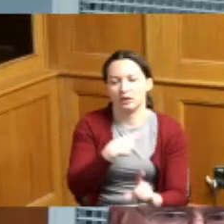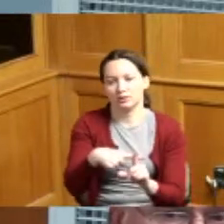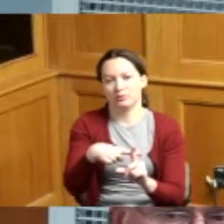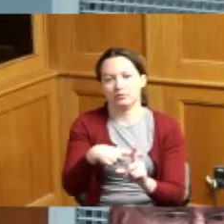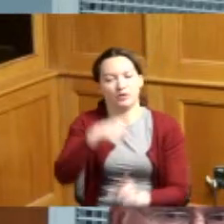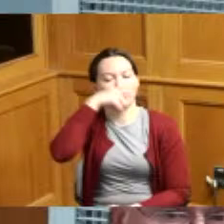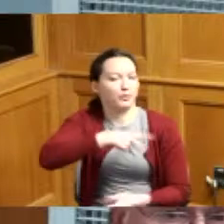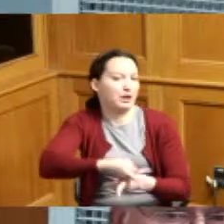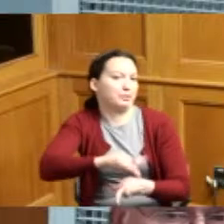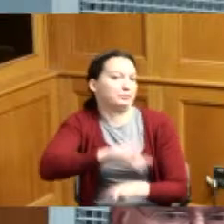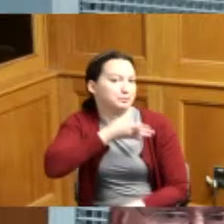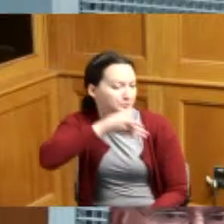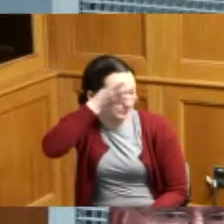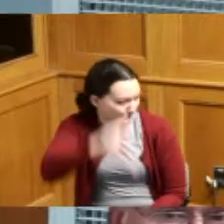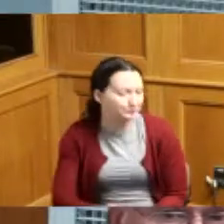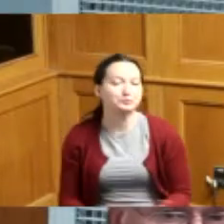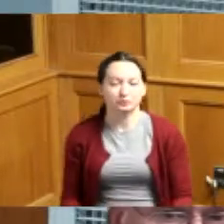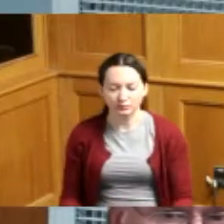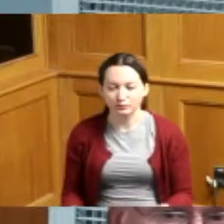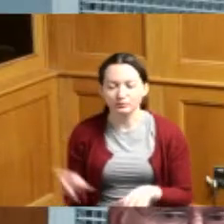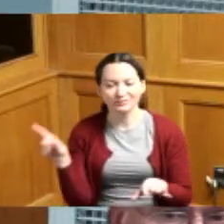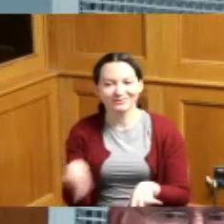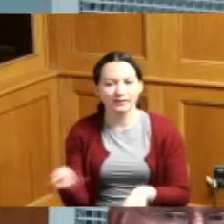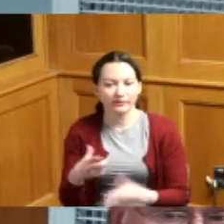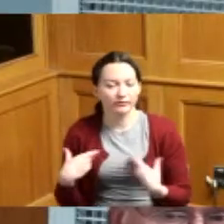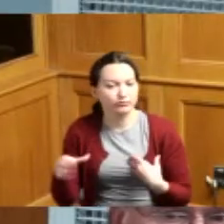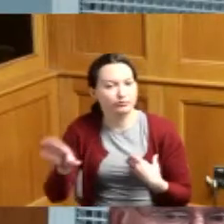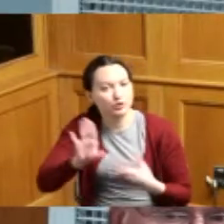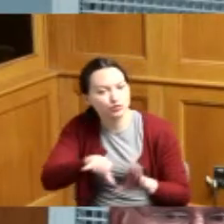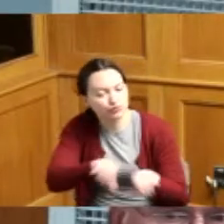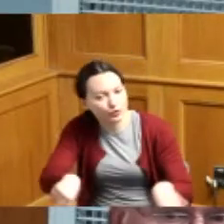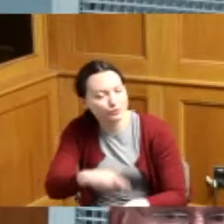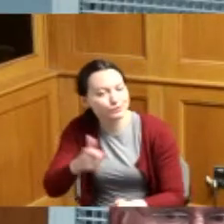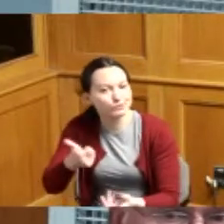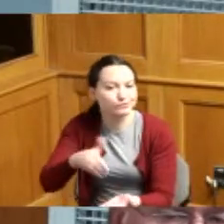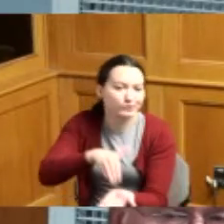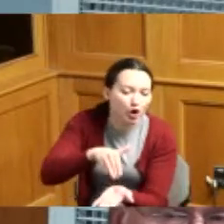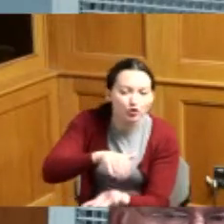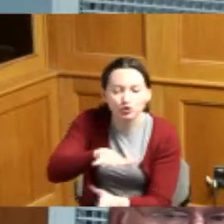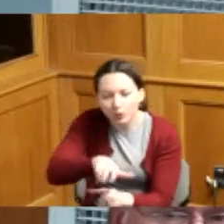foster parents who have children who need to go to medical appointments go to visitation court order